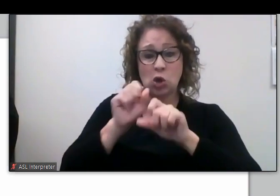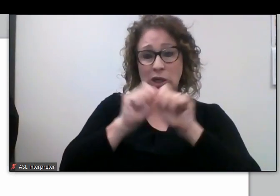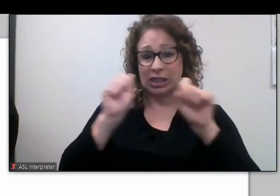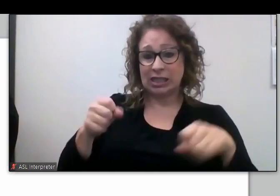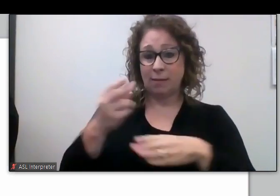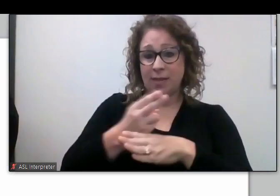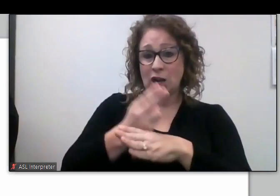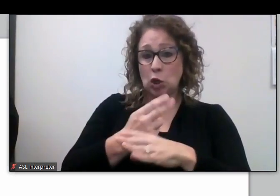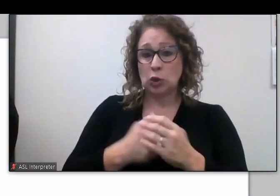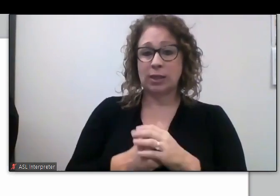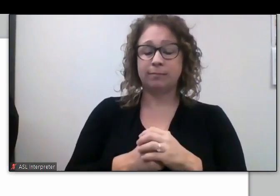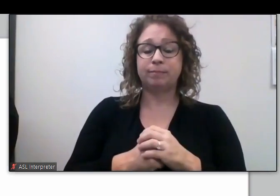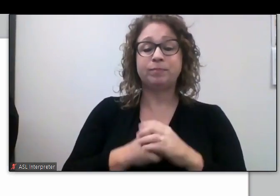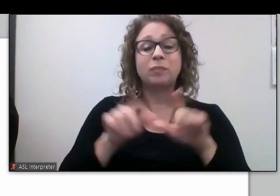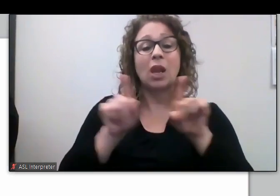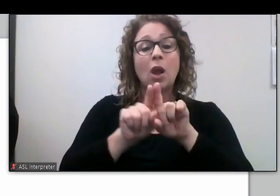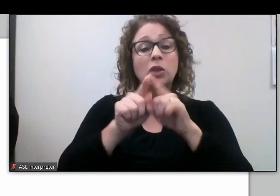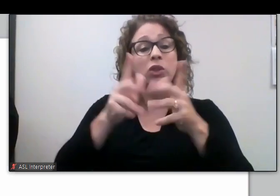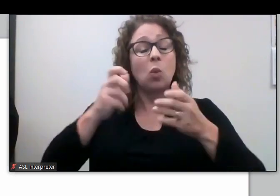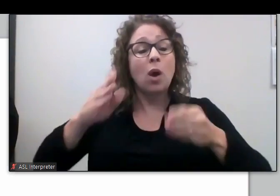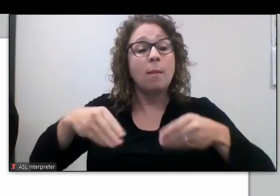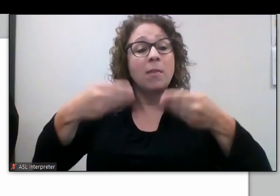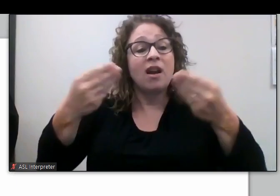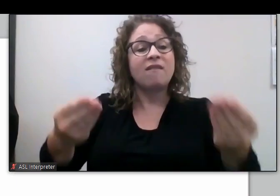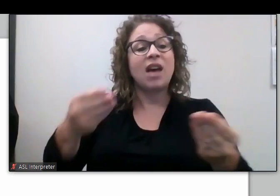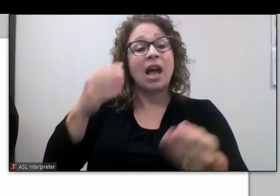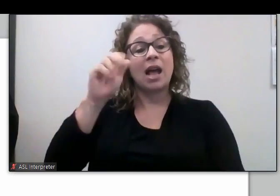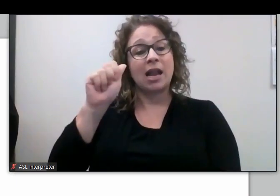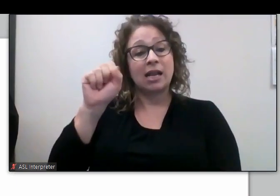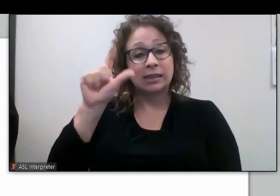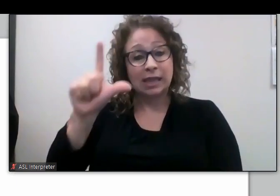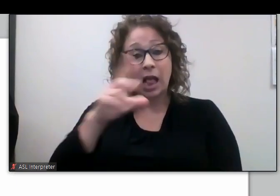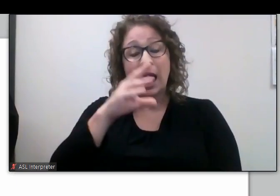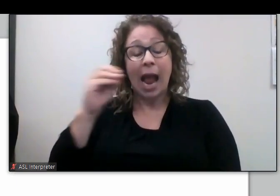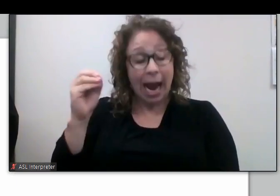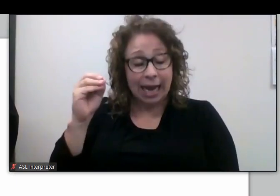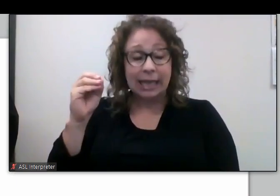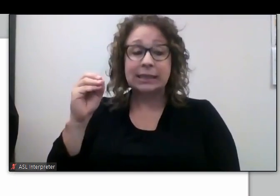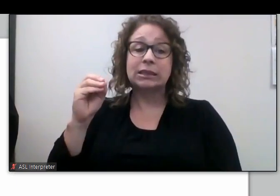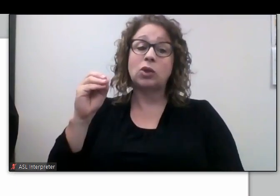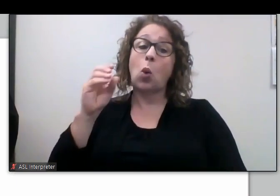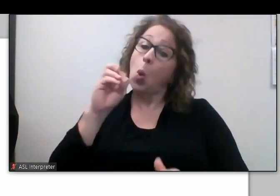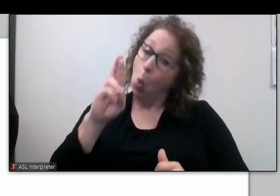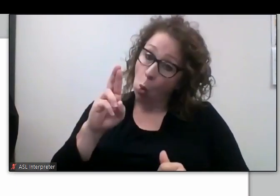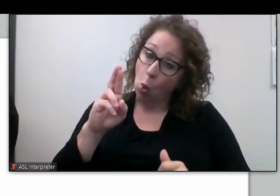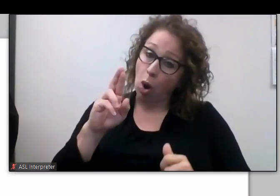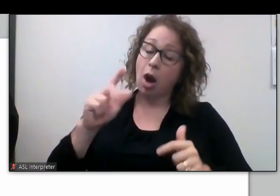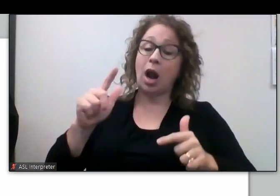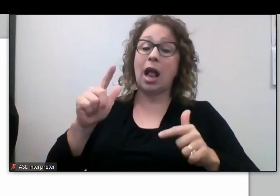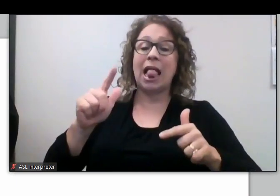And you also want to provide ASL and/or live captions for these events.